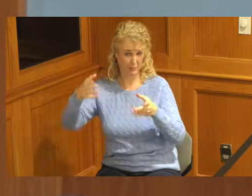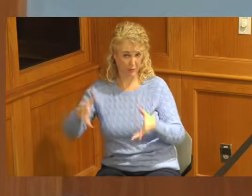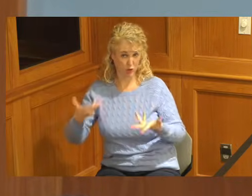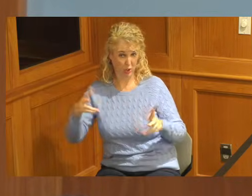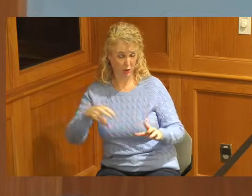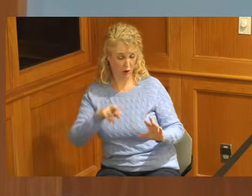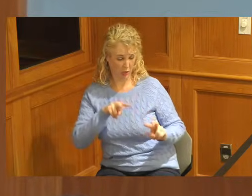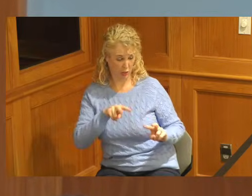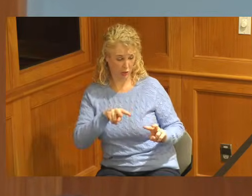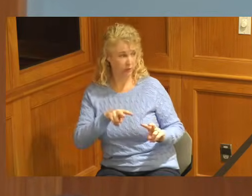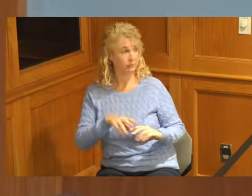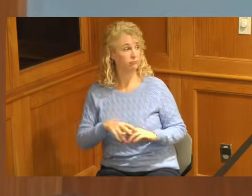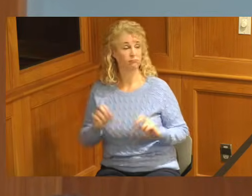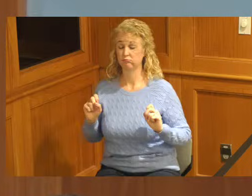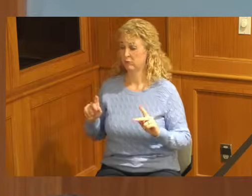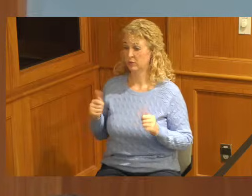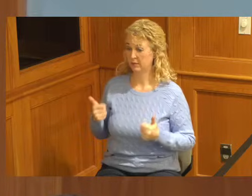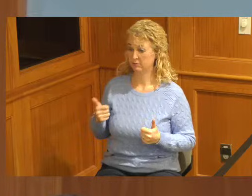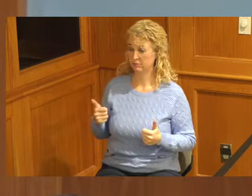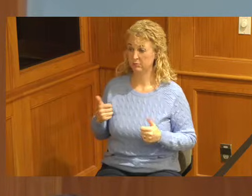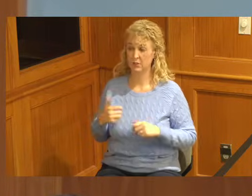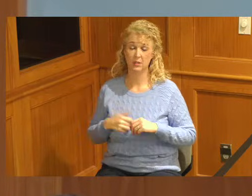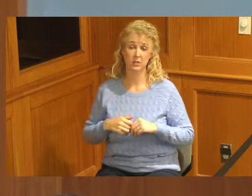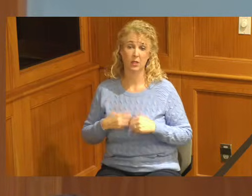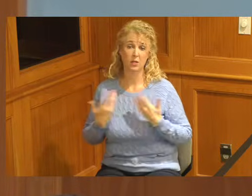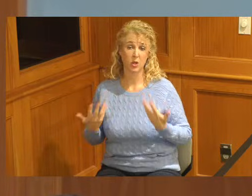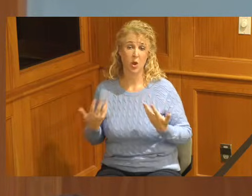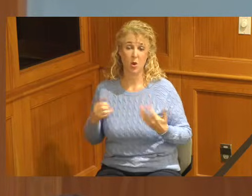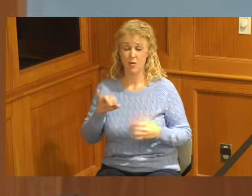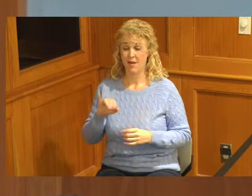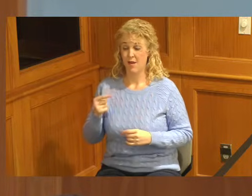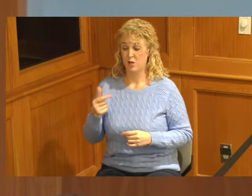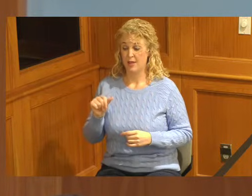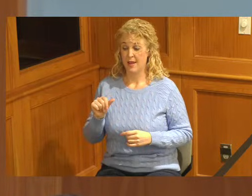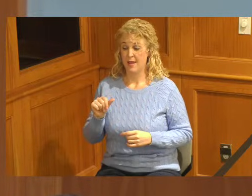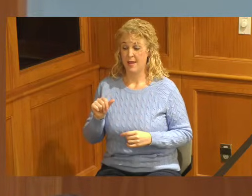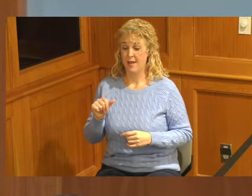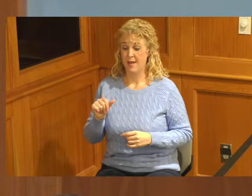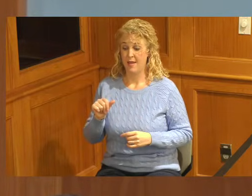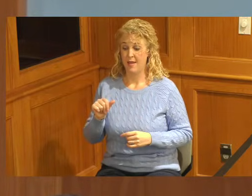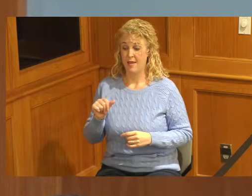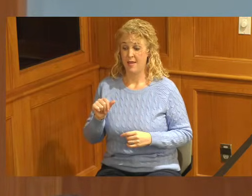has reviewed it. Okay. and so that the IGA does not go into those details of how they're funding